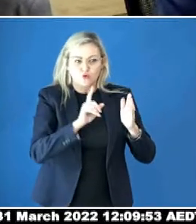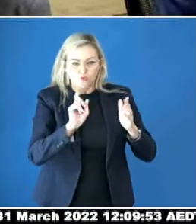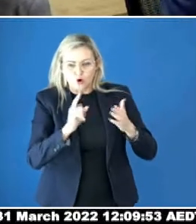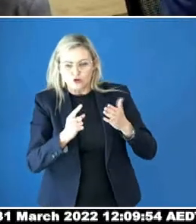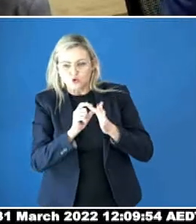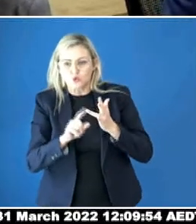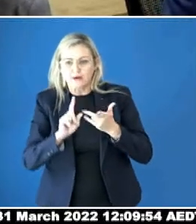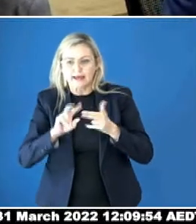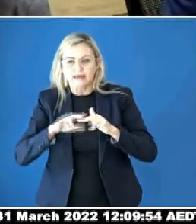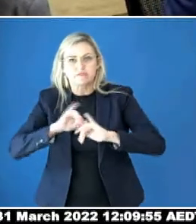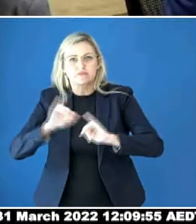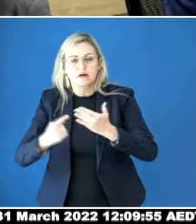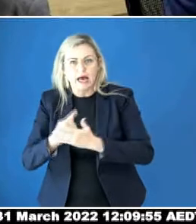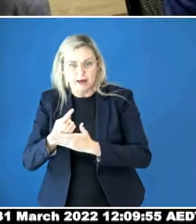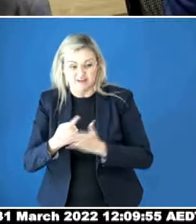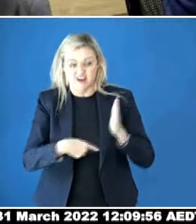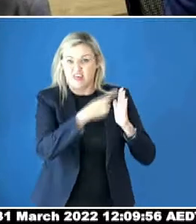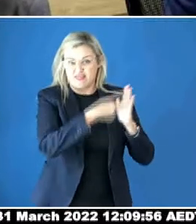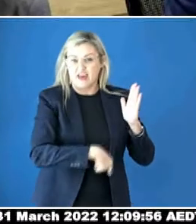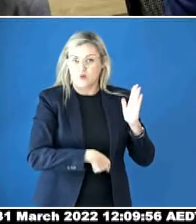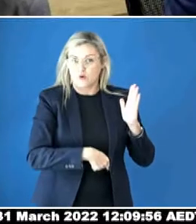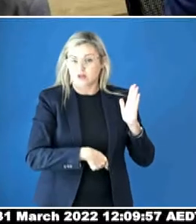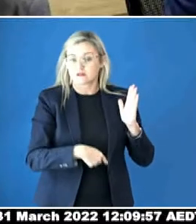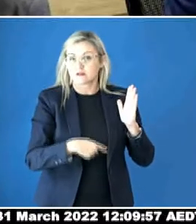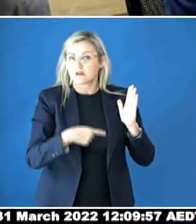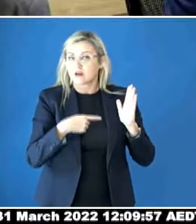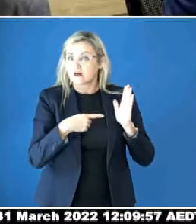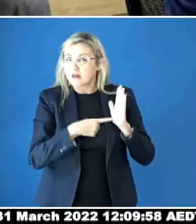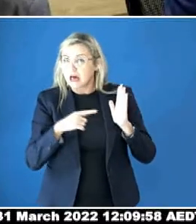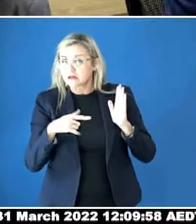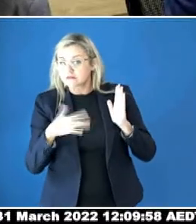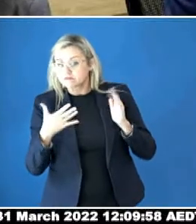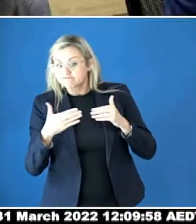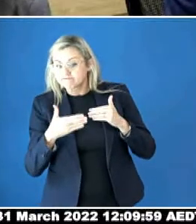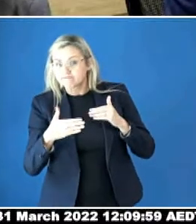Adults with Disability Procedure, has that document been amended in any way to provide